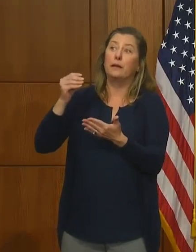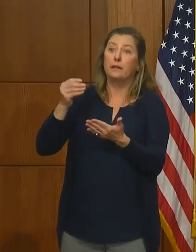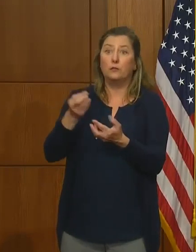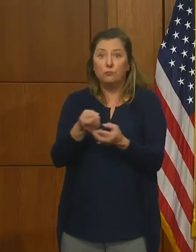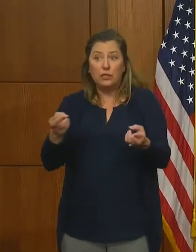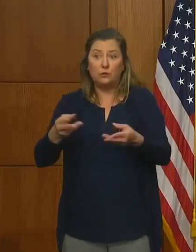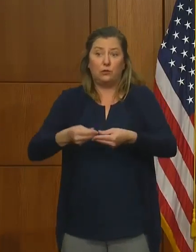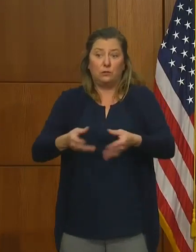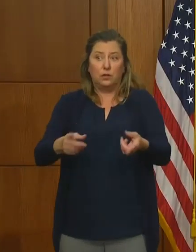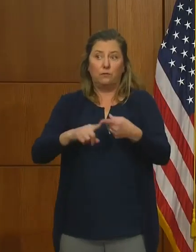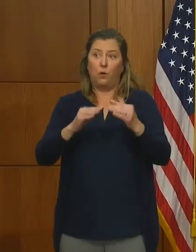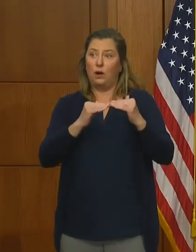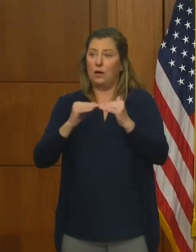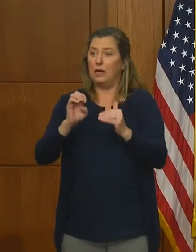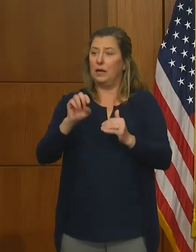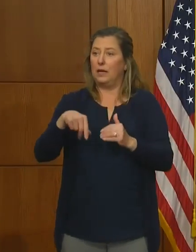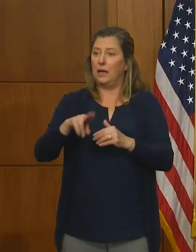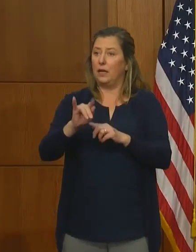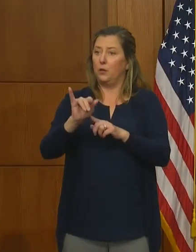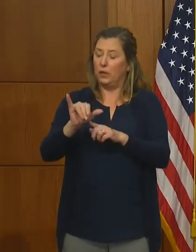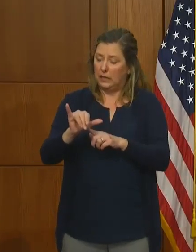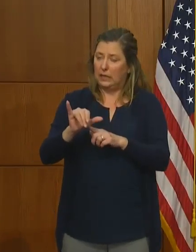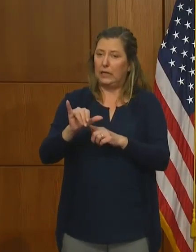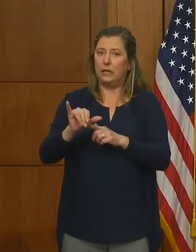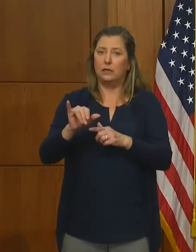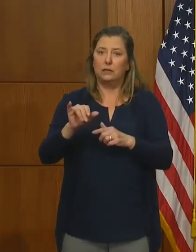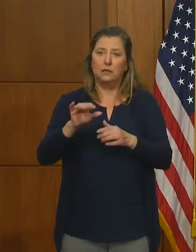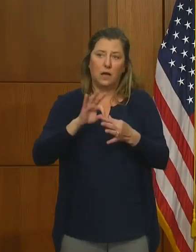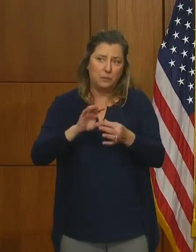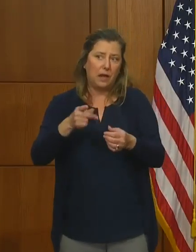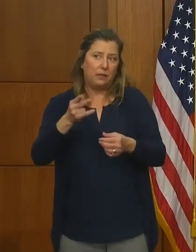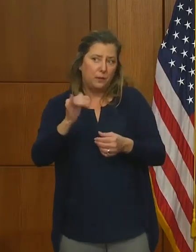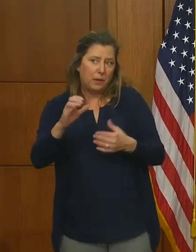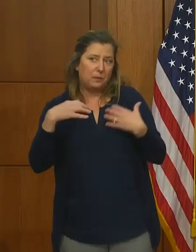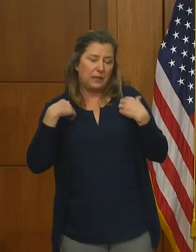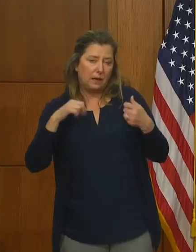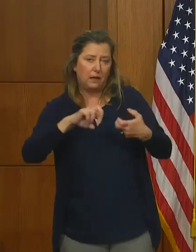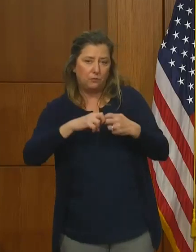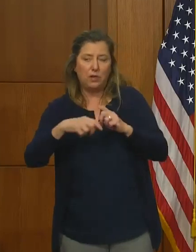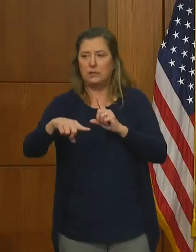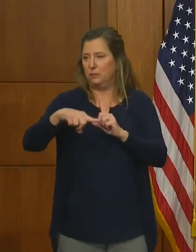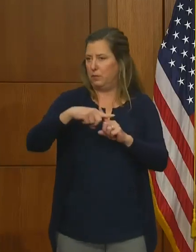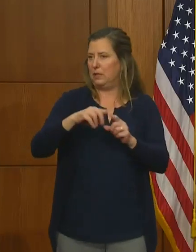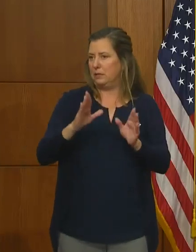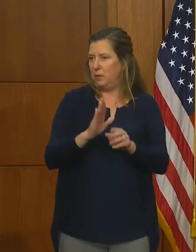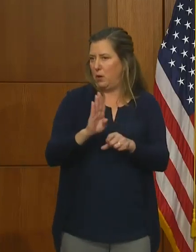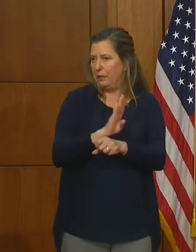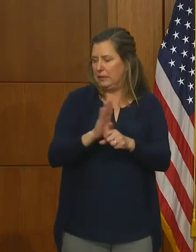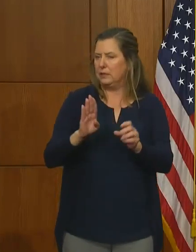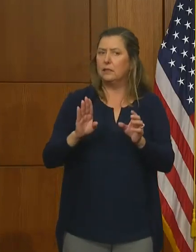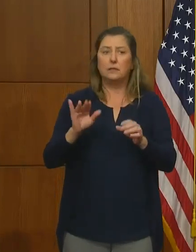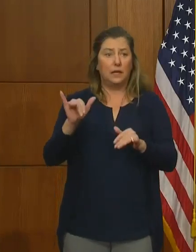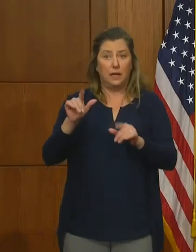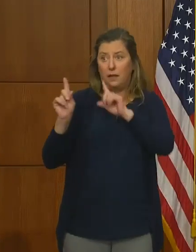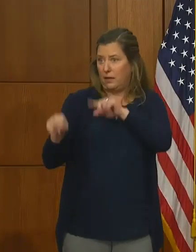DEAL WITH- ARE WE GOING TO MAKE SURE WE HAVE RESOURCES AVAILABLE FOR THE EQUITY PATIENT REGARDING TO THE PUBLIC